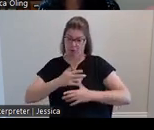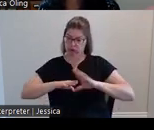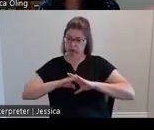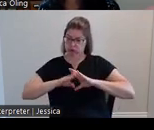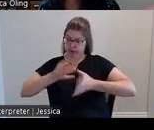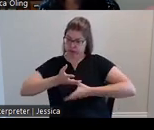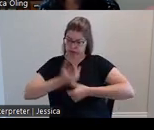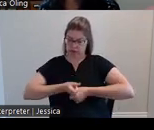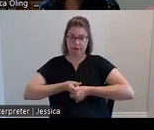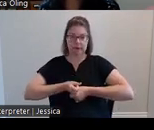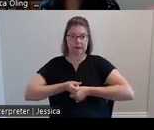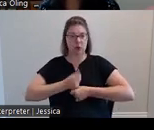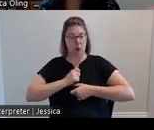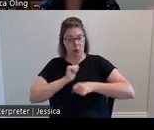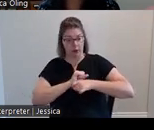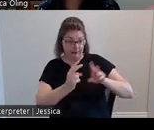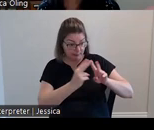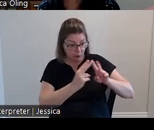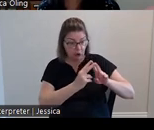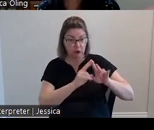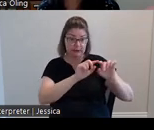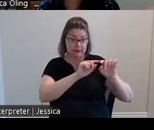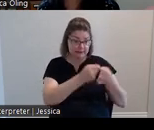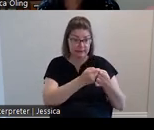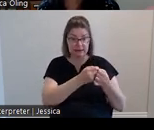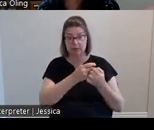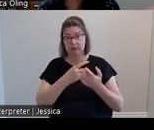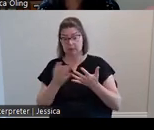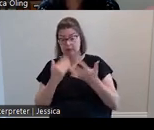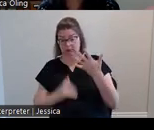working in pairs, documenting your work and sharing it, you know.